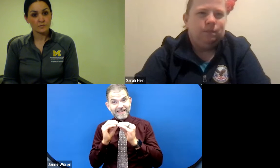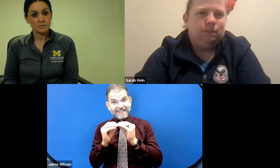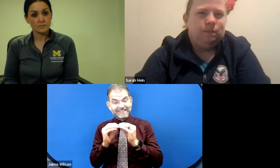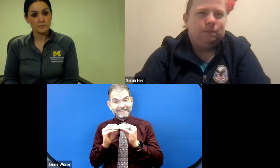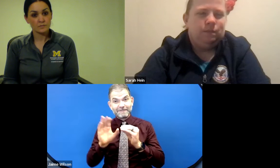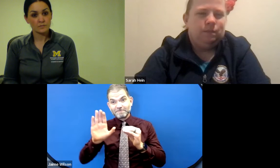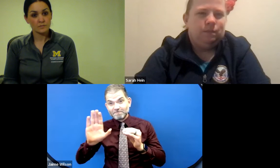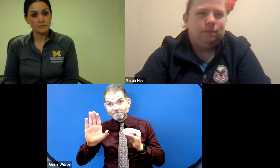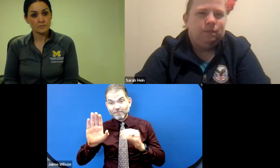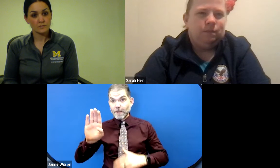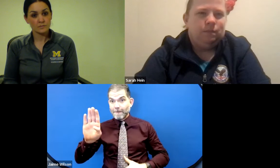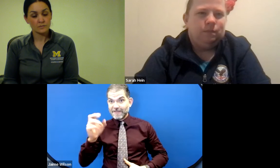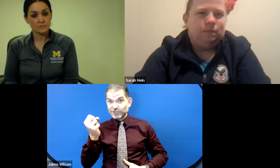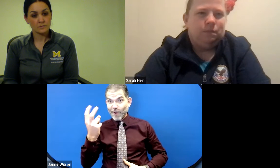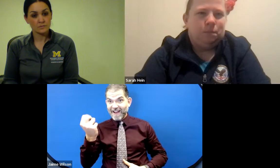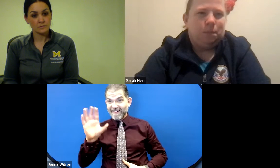ASL Interpreter: That is an important thing to fix.